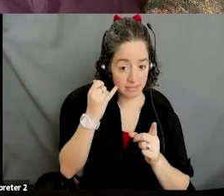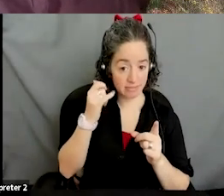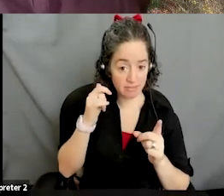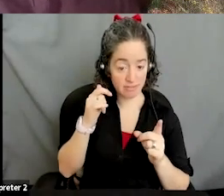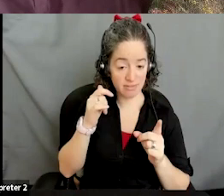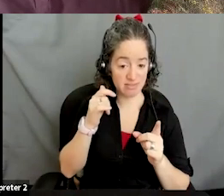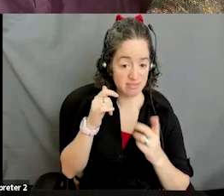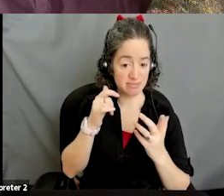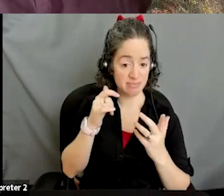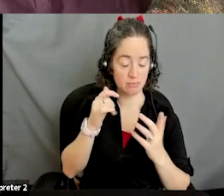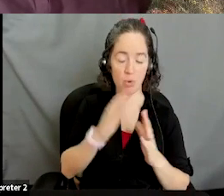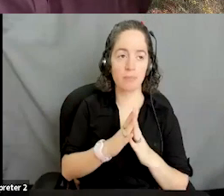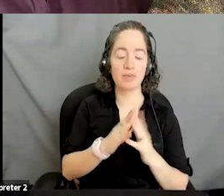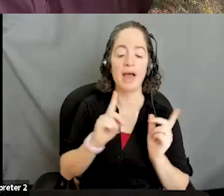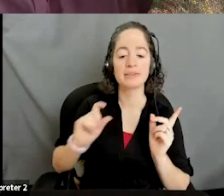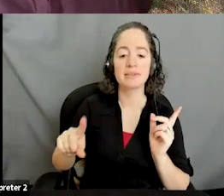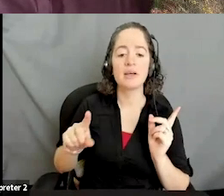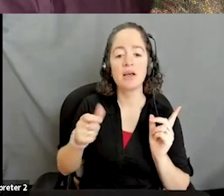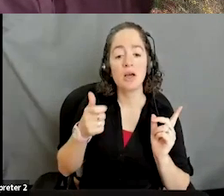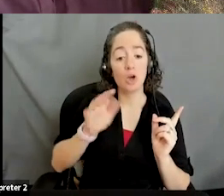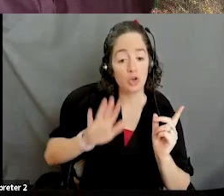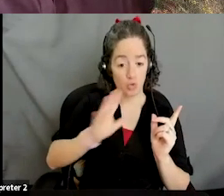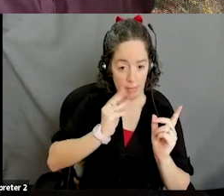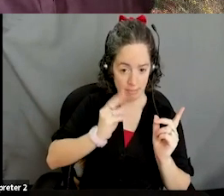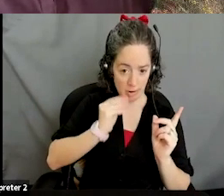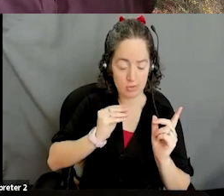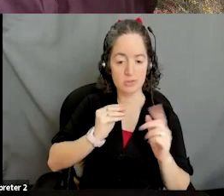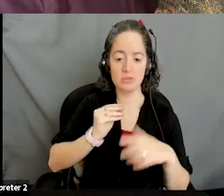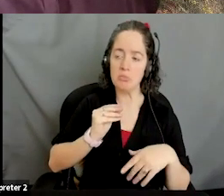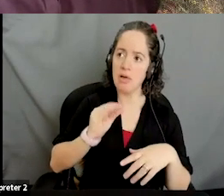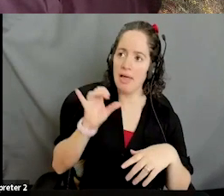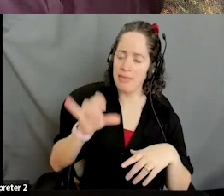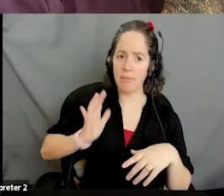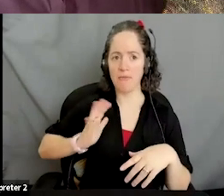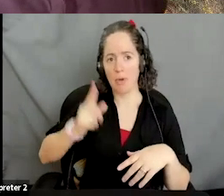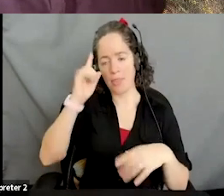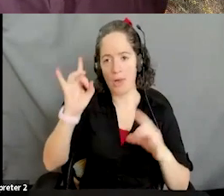Specifically, that it's not as tough or as overwhelming as you thought. Obviously, you're here now sharing.